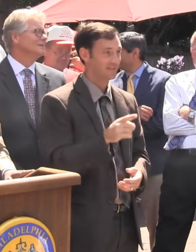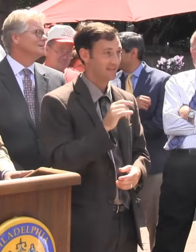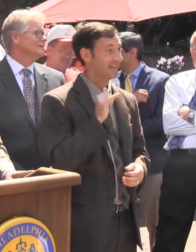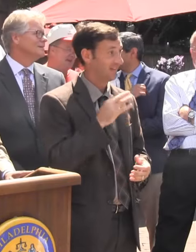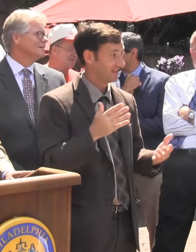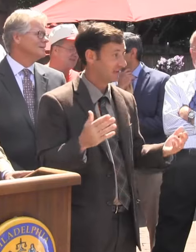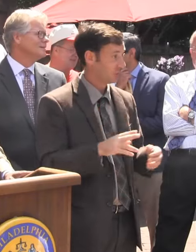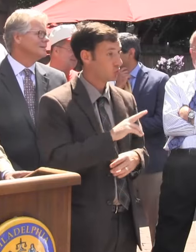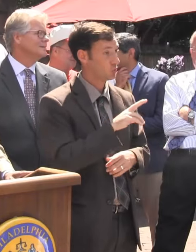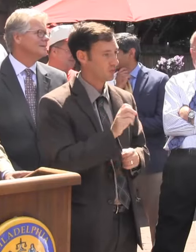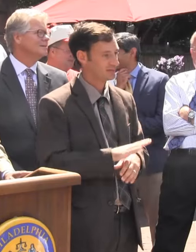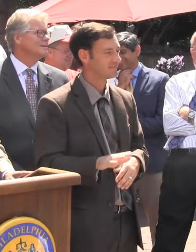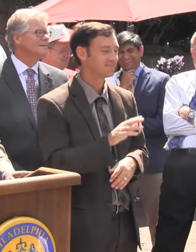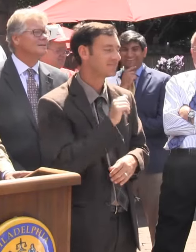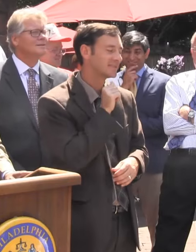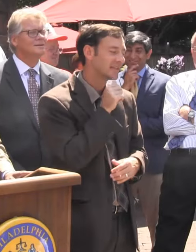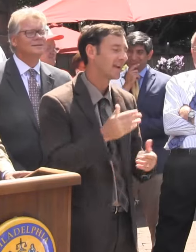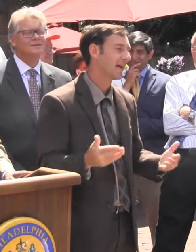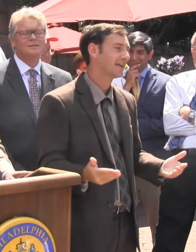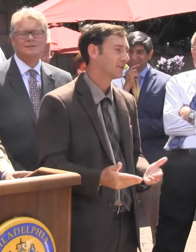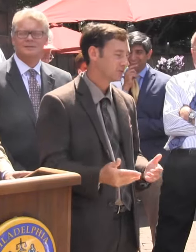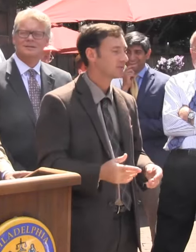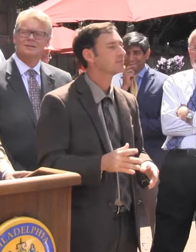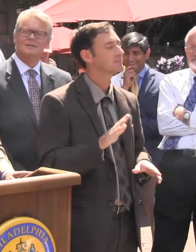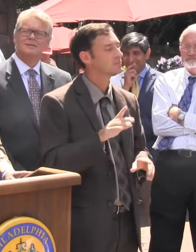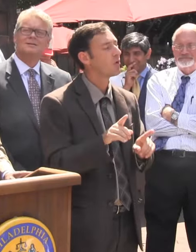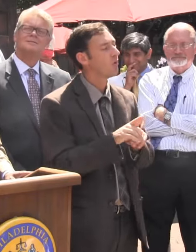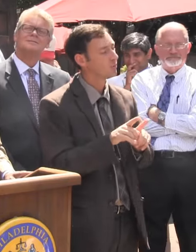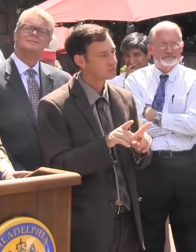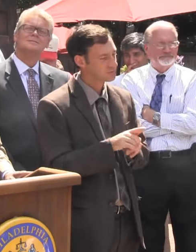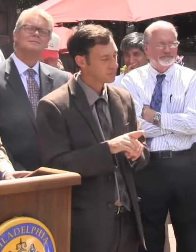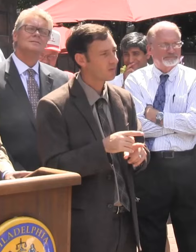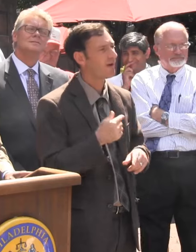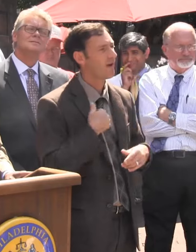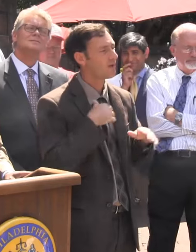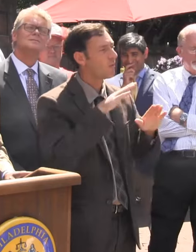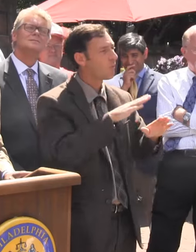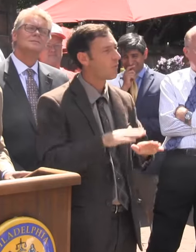United States of America it's not here. Just as an aside, I did have the wonderful opportunity when